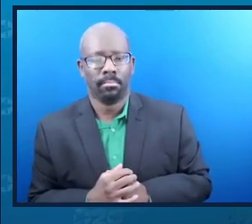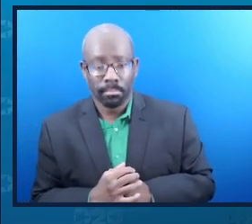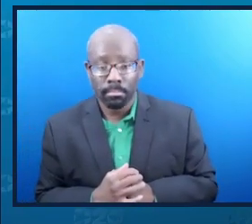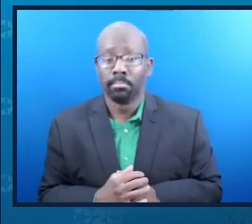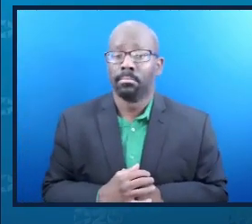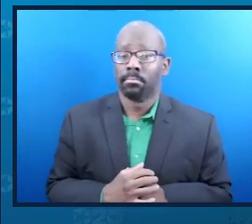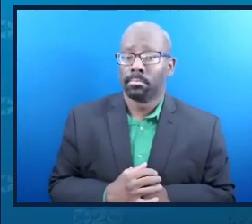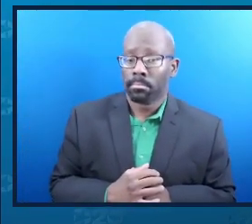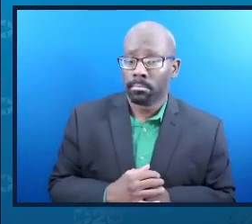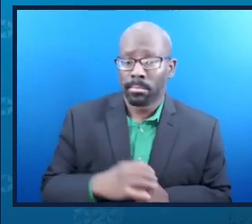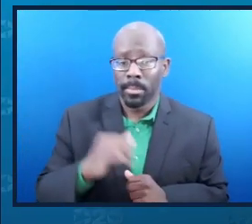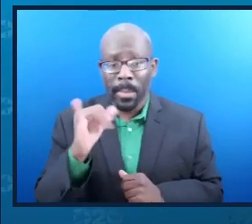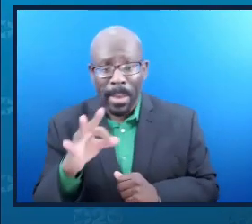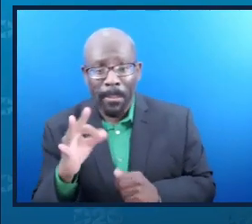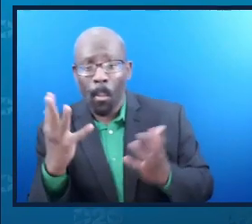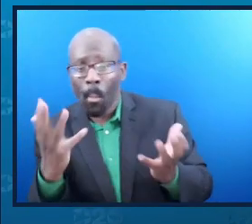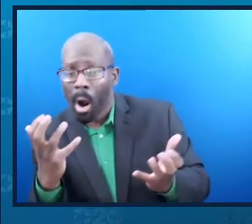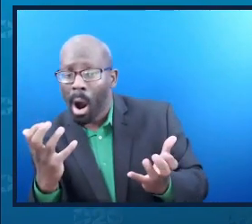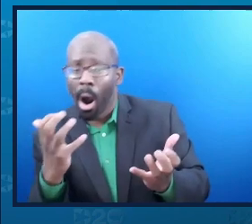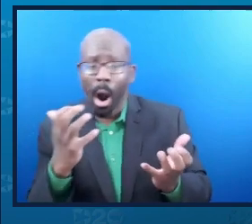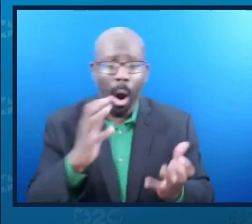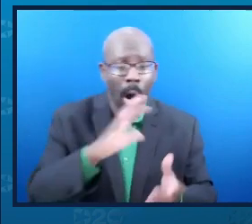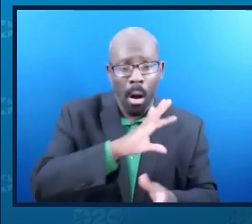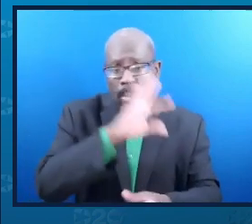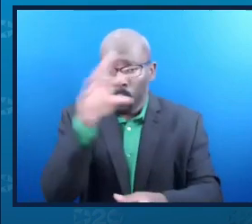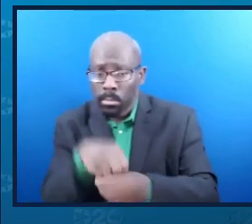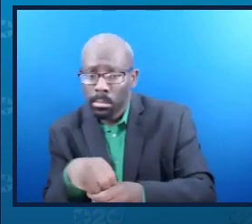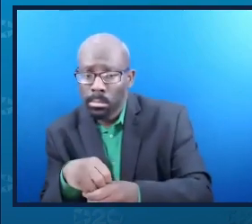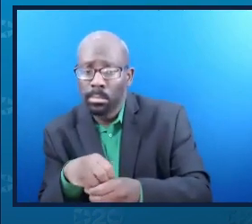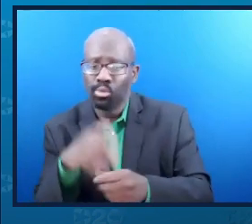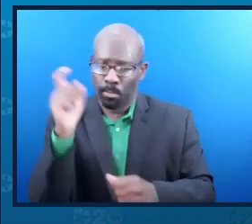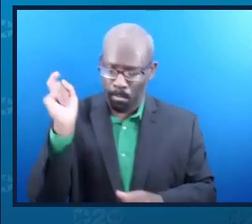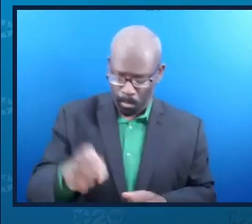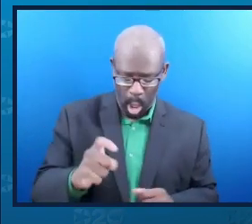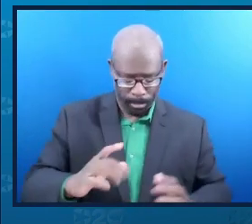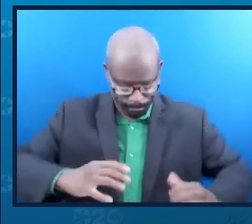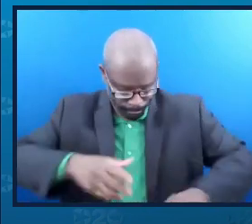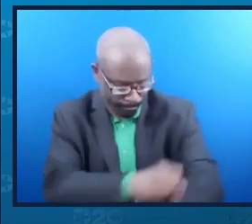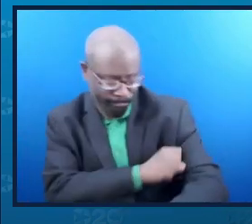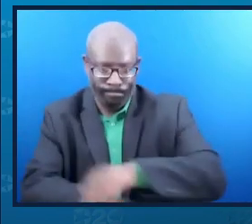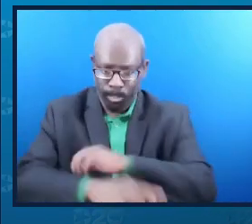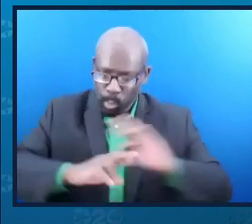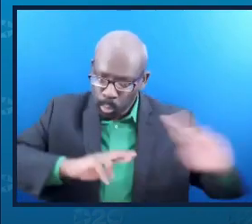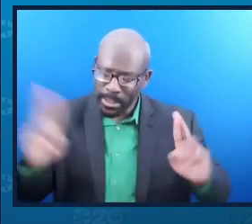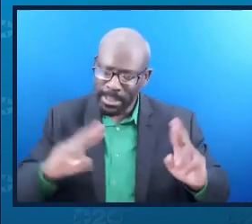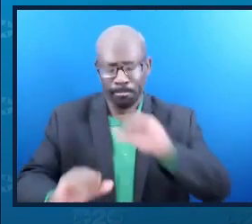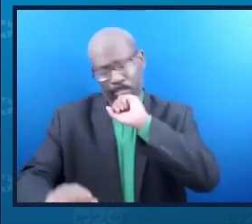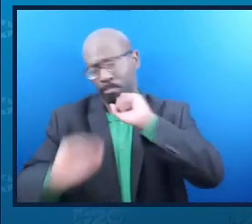IF YOU WANT TO GO TO THE ARENA, YOU WILL HAVE TO BE